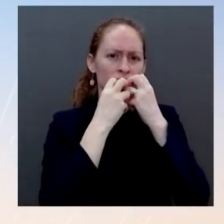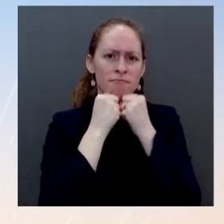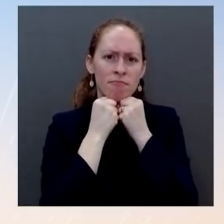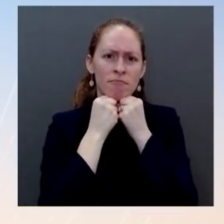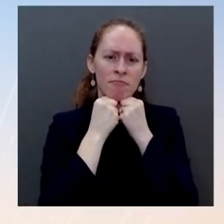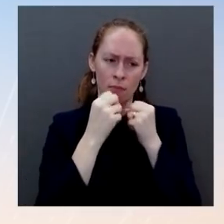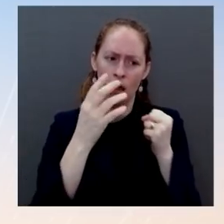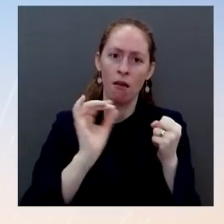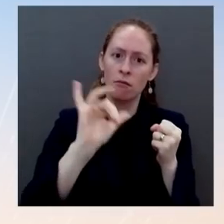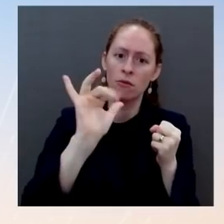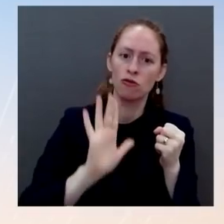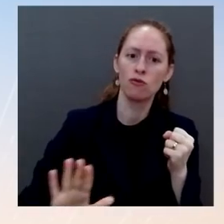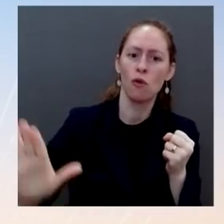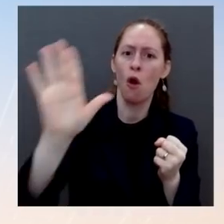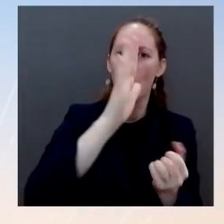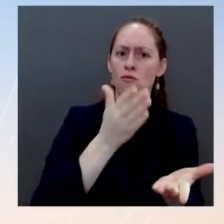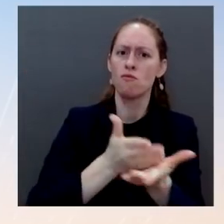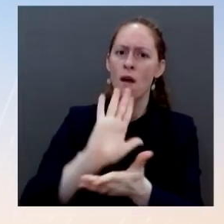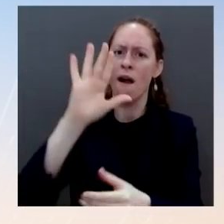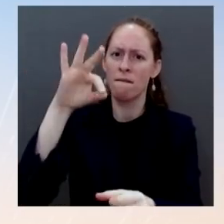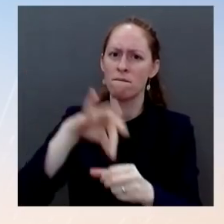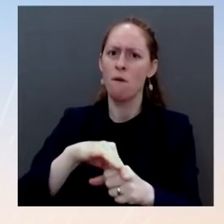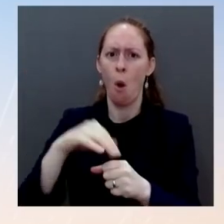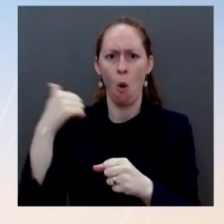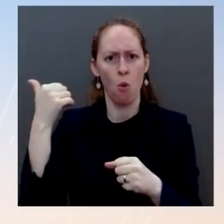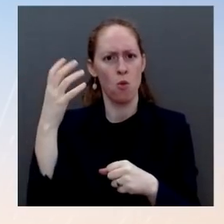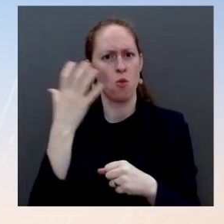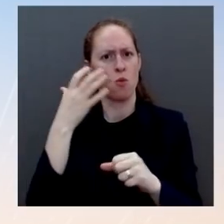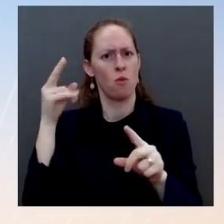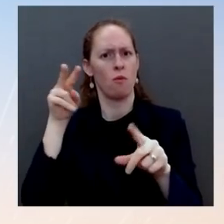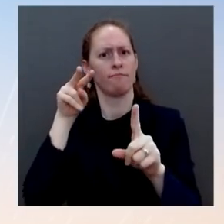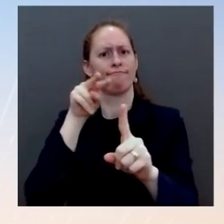wanted when they sent him to govern requires him --